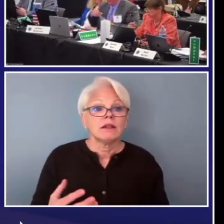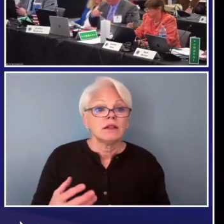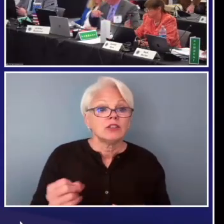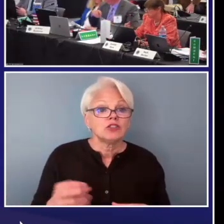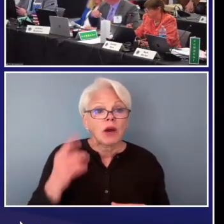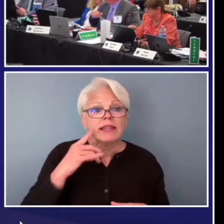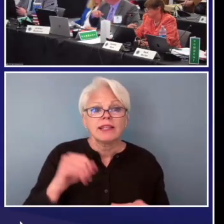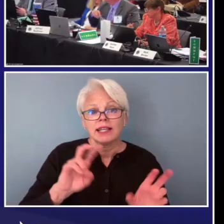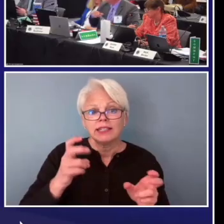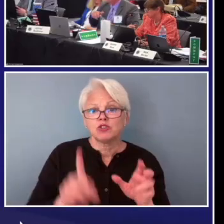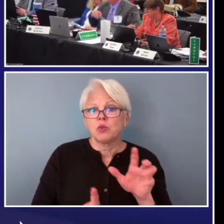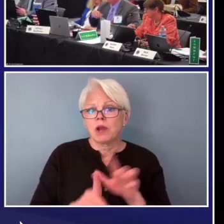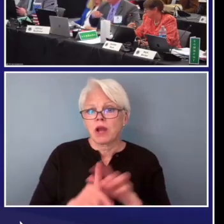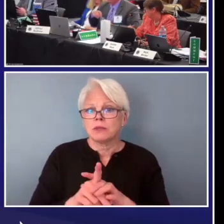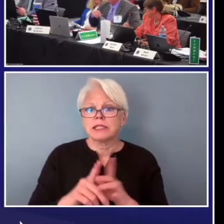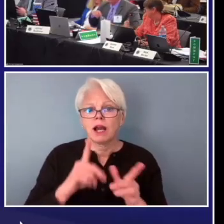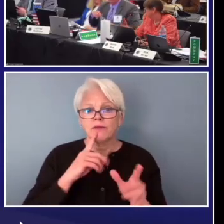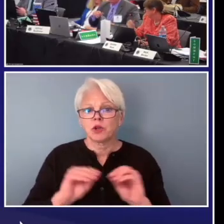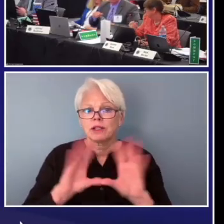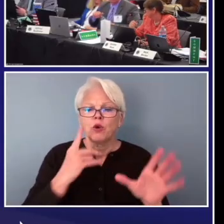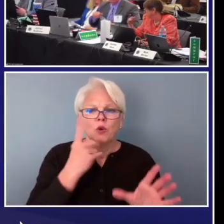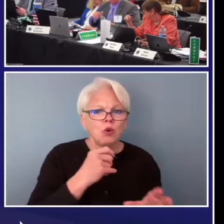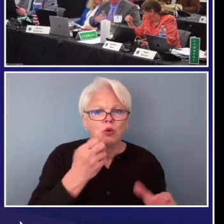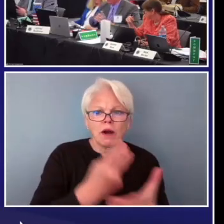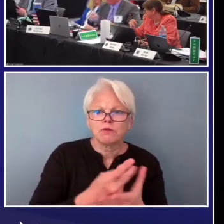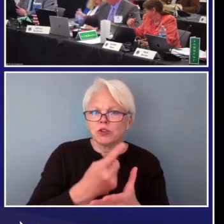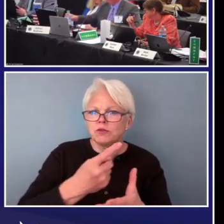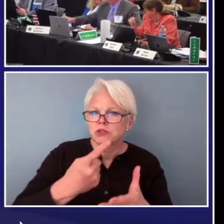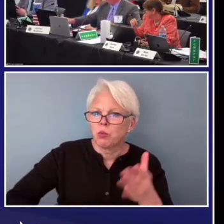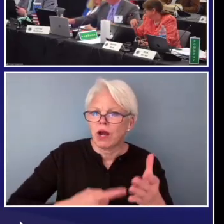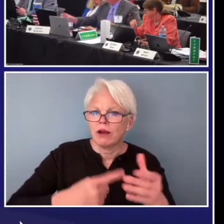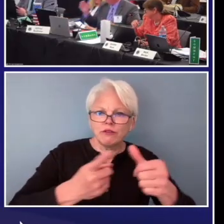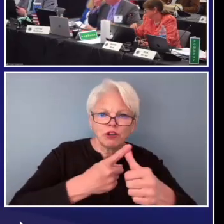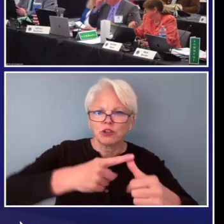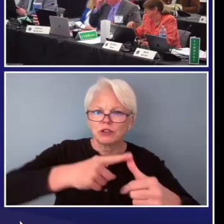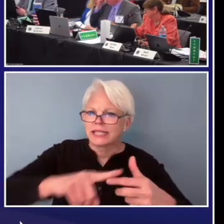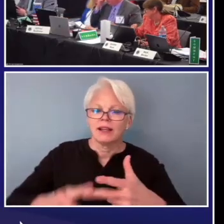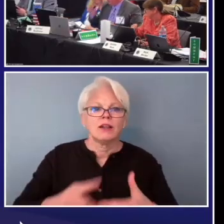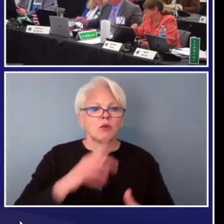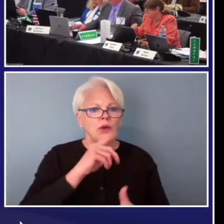up in terms of clarity of who's approving what 1st among the triad. So I do think this needs more clarity.